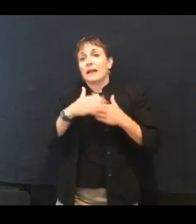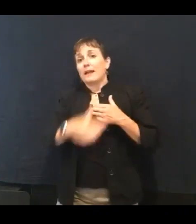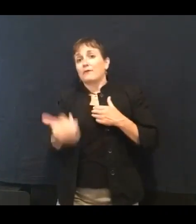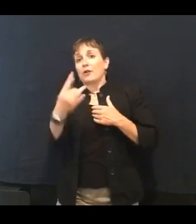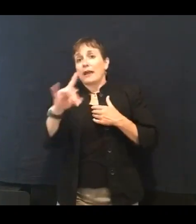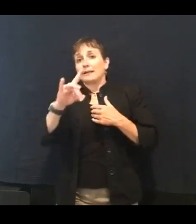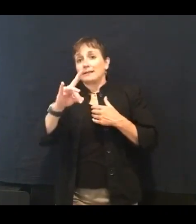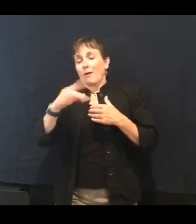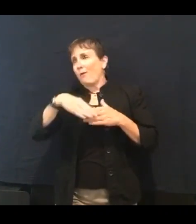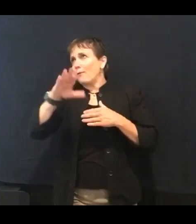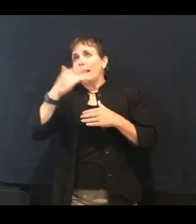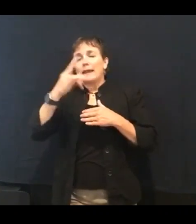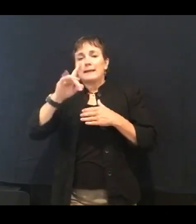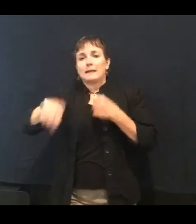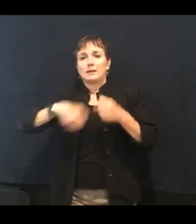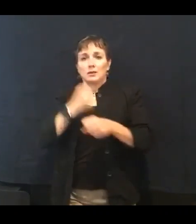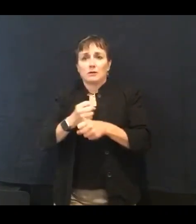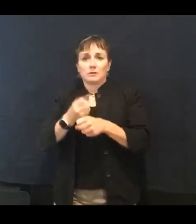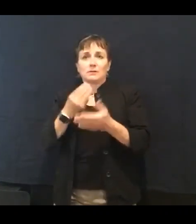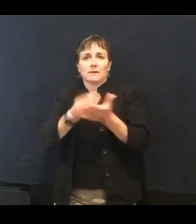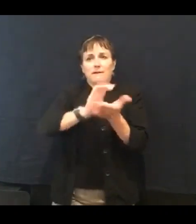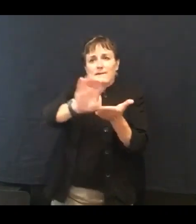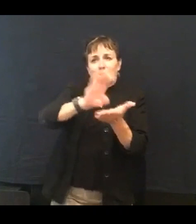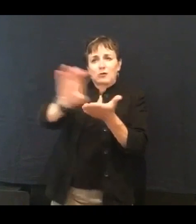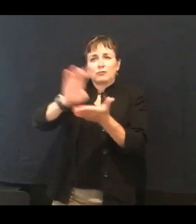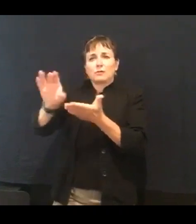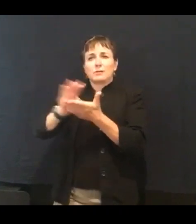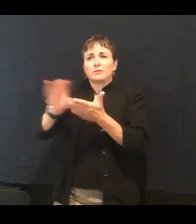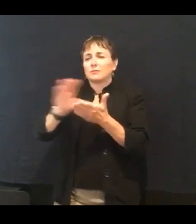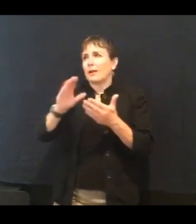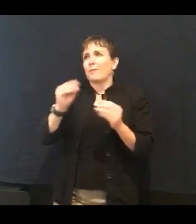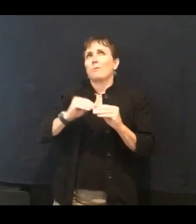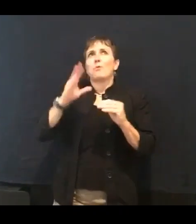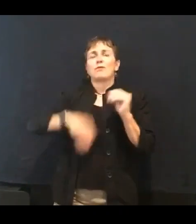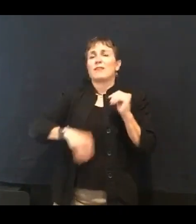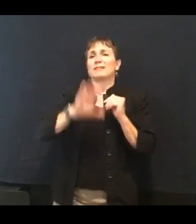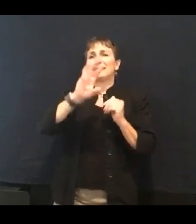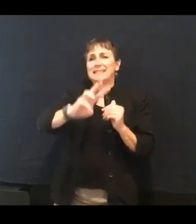years funding basic science research at over six academic institutions and developing